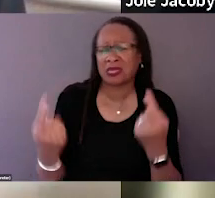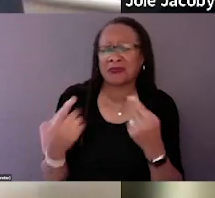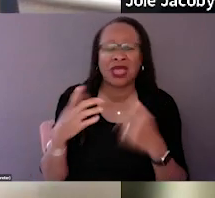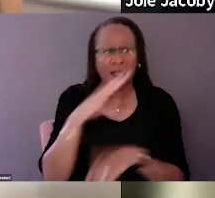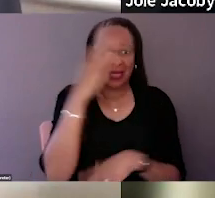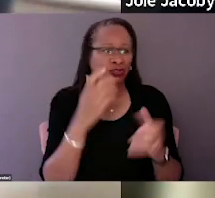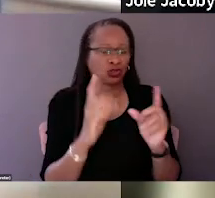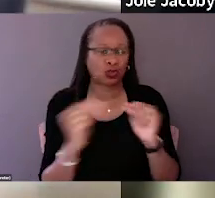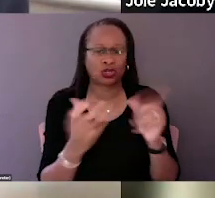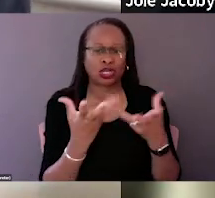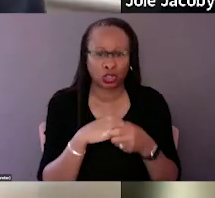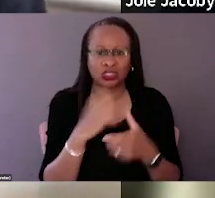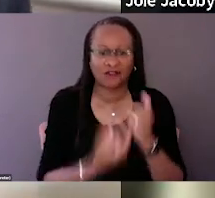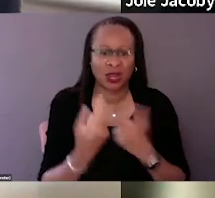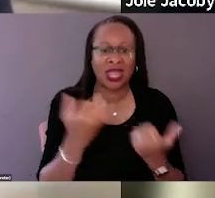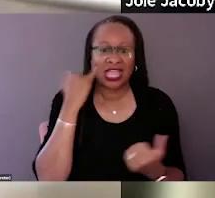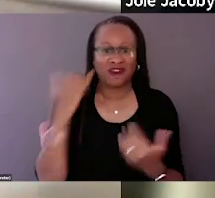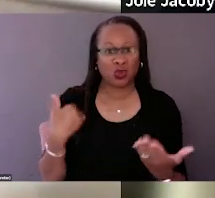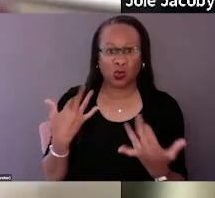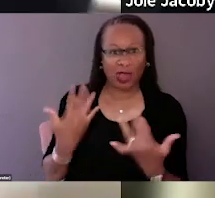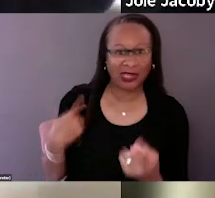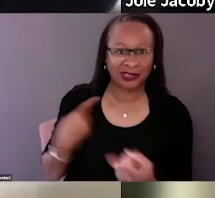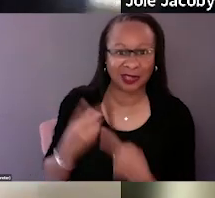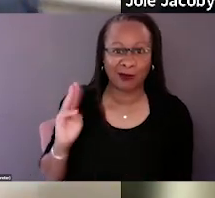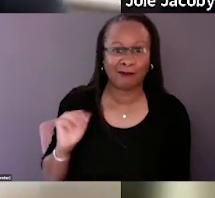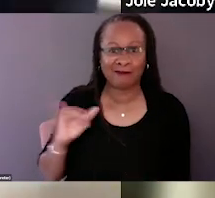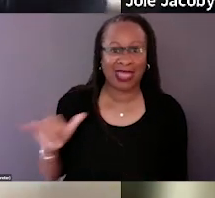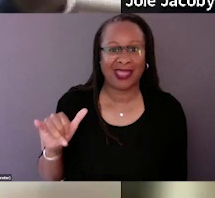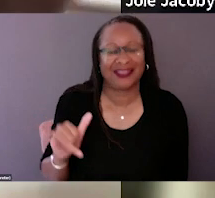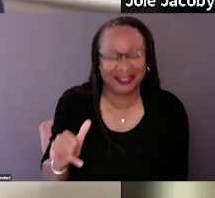till May 9th, mother fucker, you'll see the other everybody.